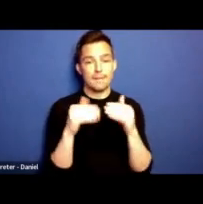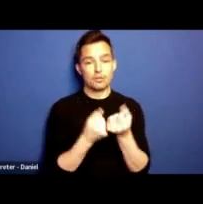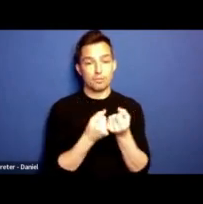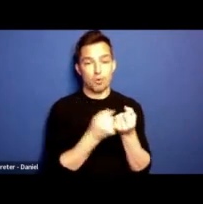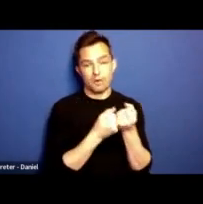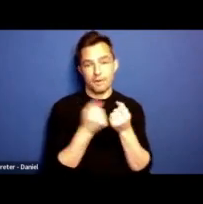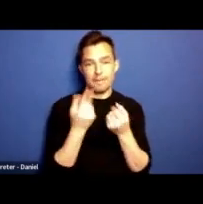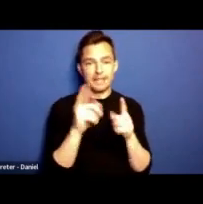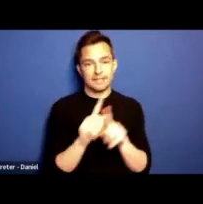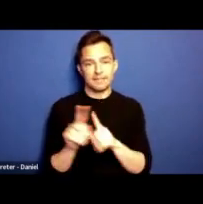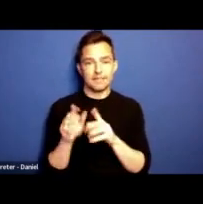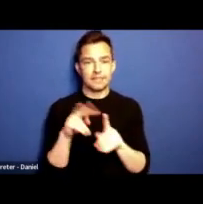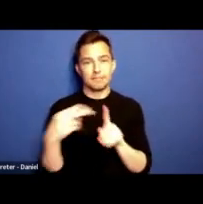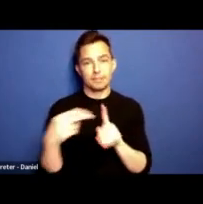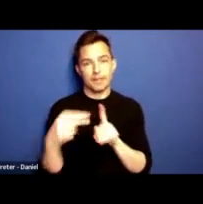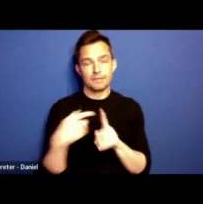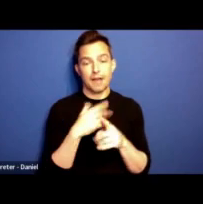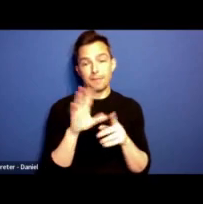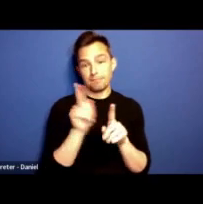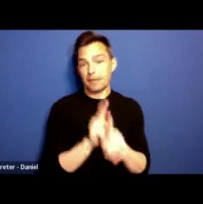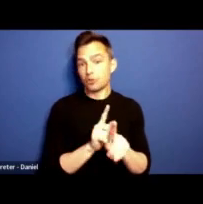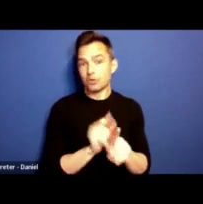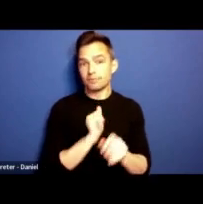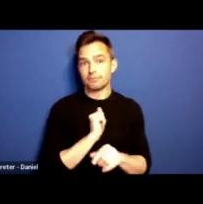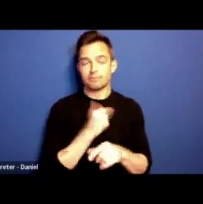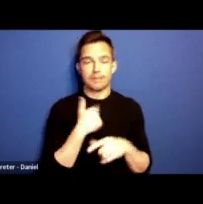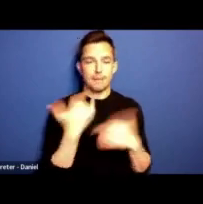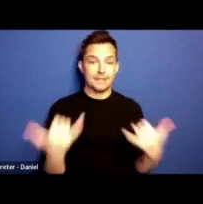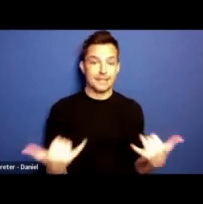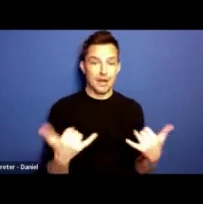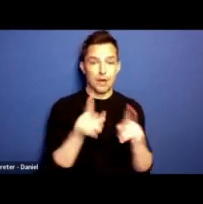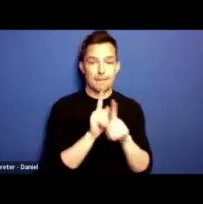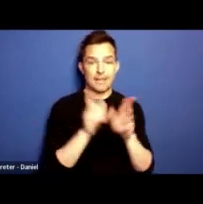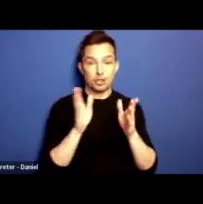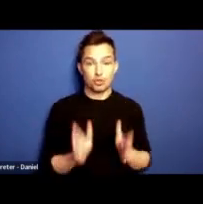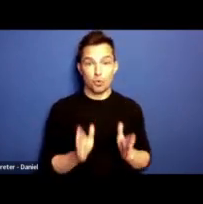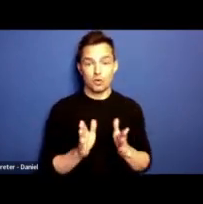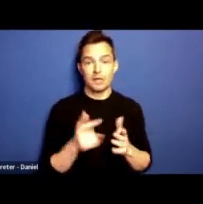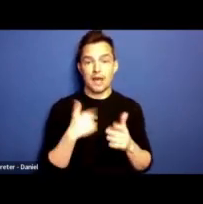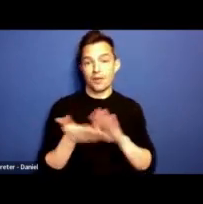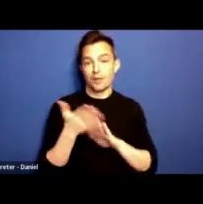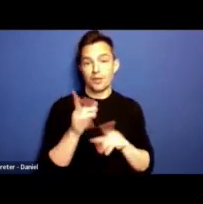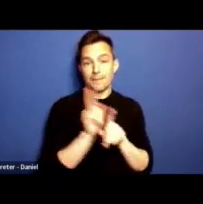different angles, I have been mentored. I am now a mentor, I have run a mentoring program.